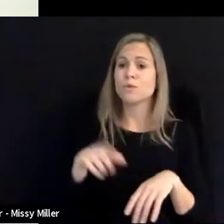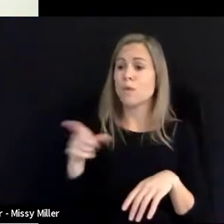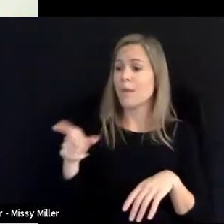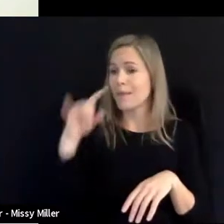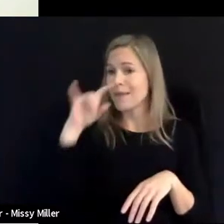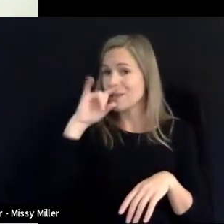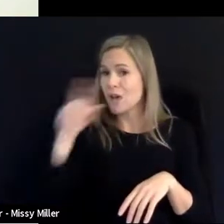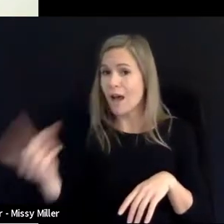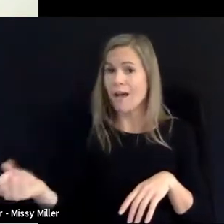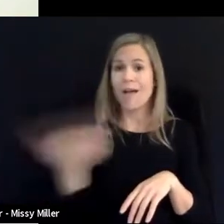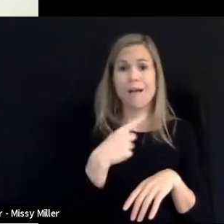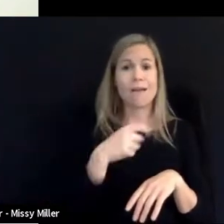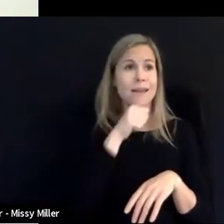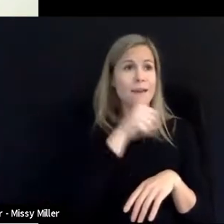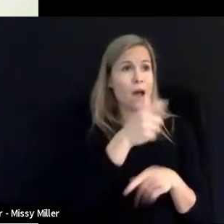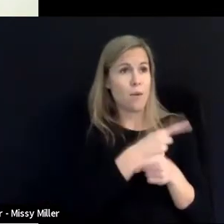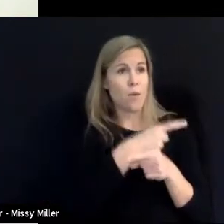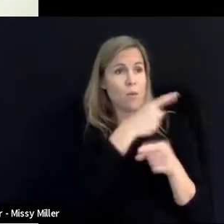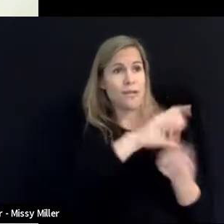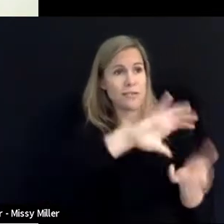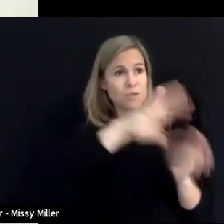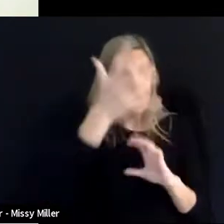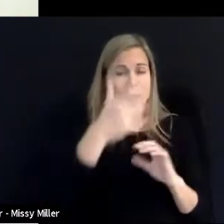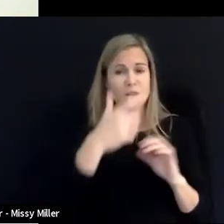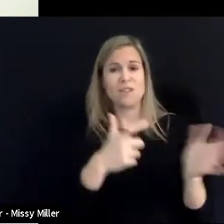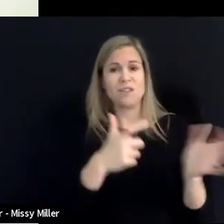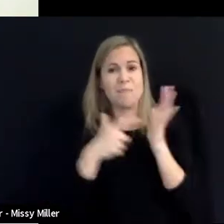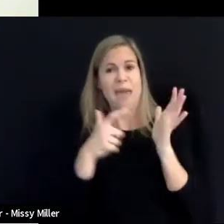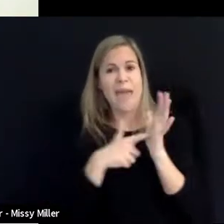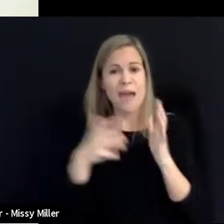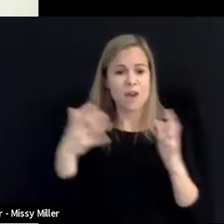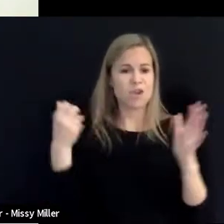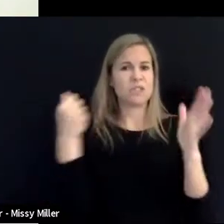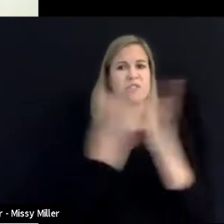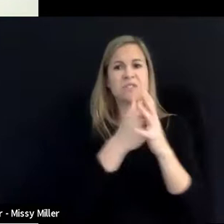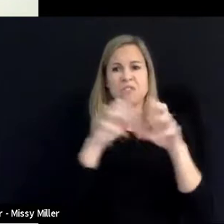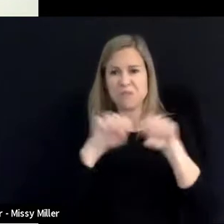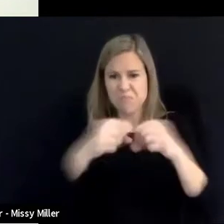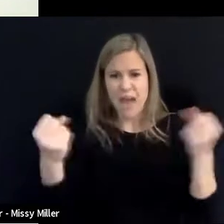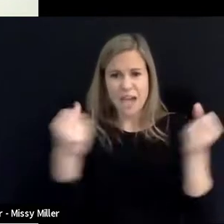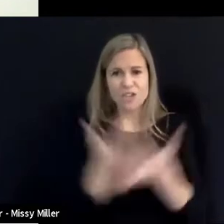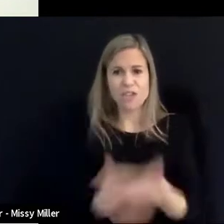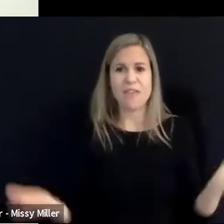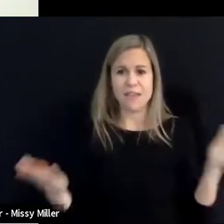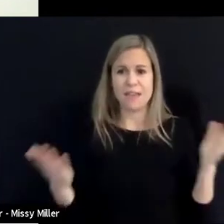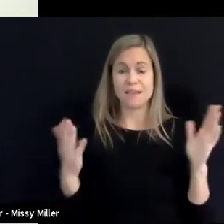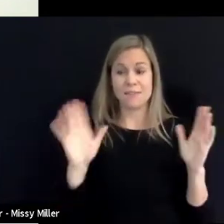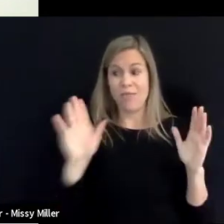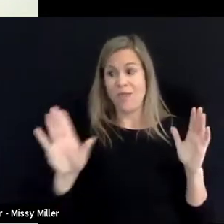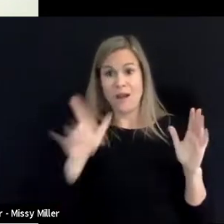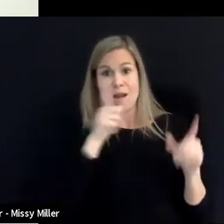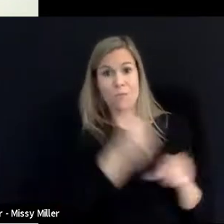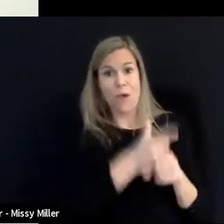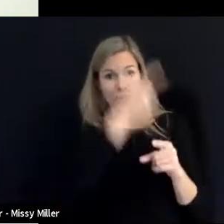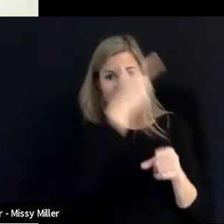or demanding, or to smash things that belong to their siblings, I mean, those things really are not okay.